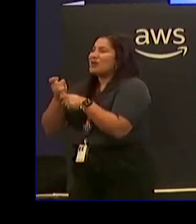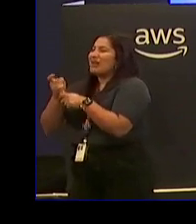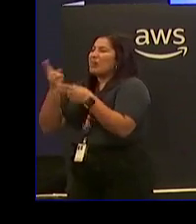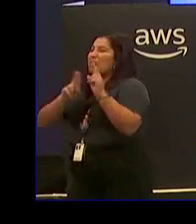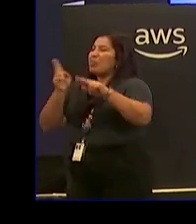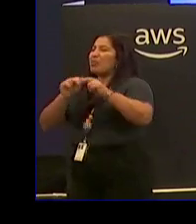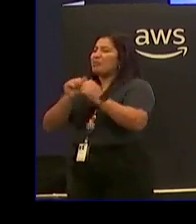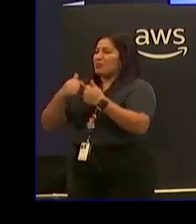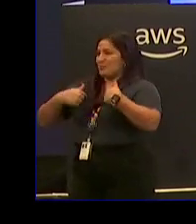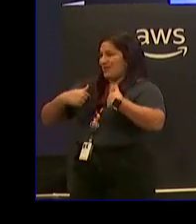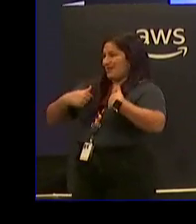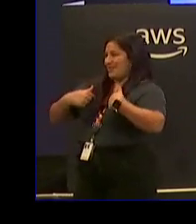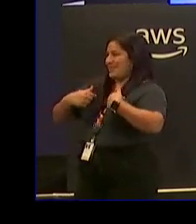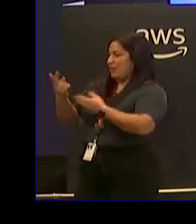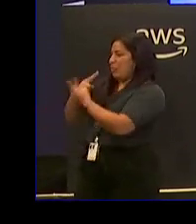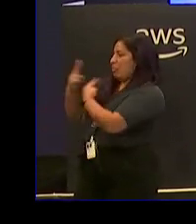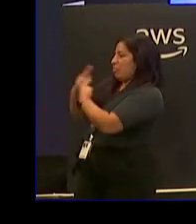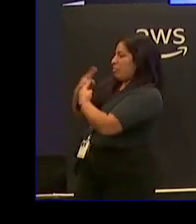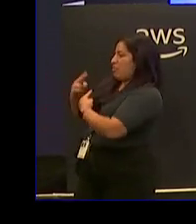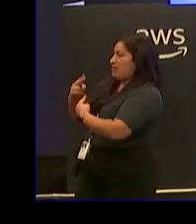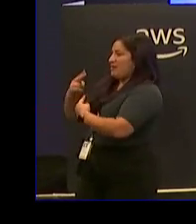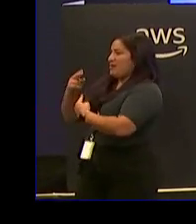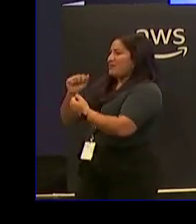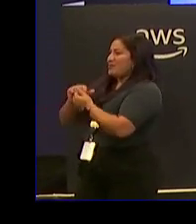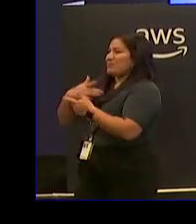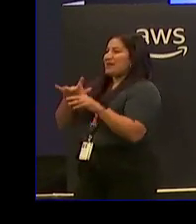Especially when my football team was getting beat.